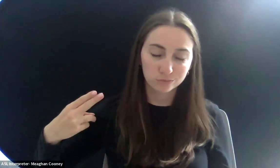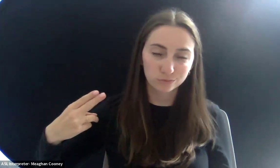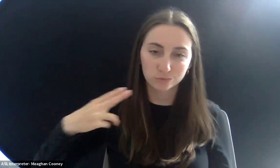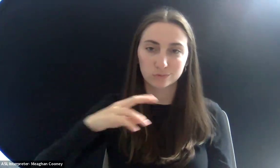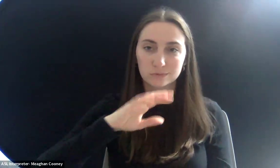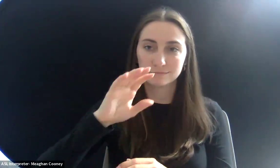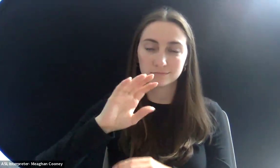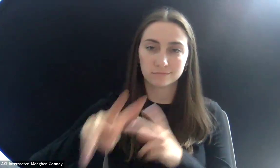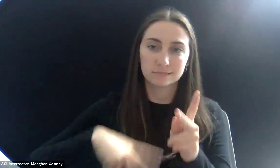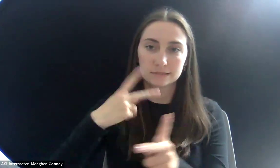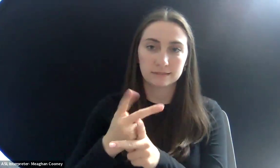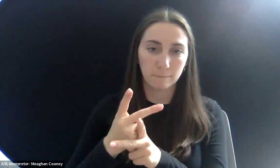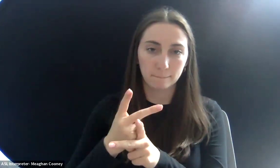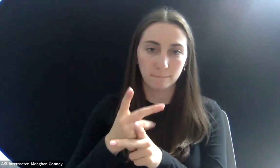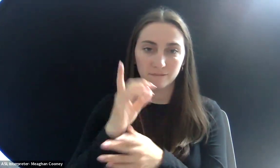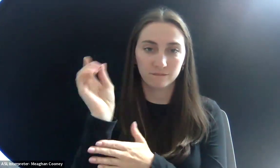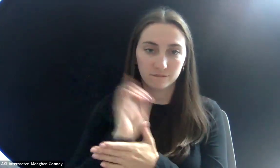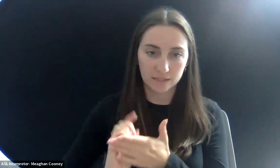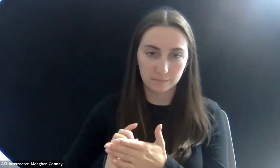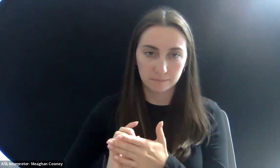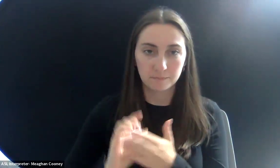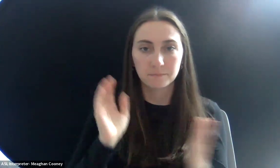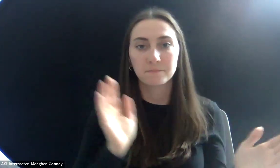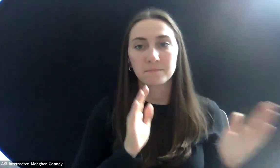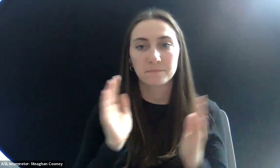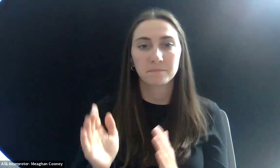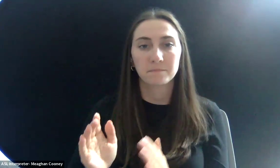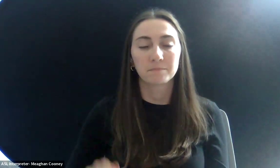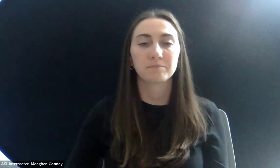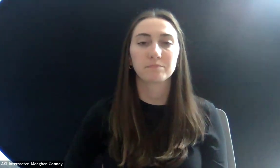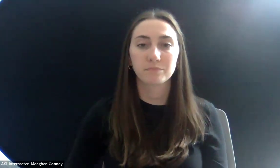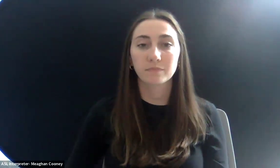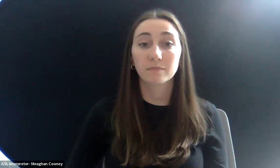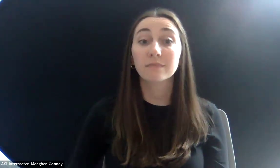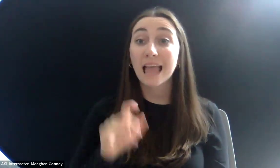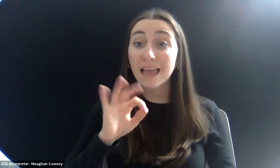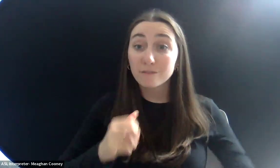designs If, the residential is more than three stories then,